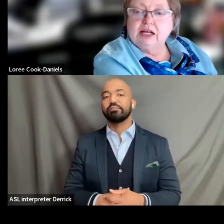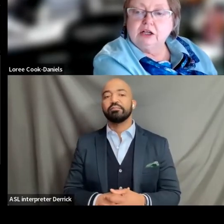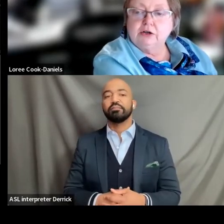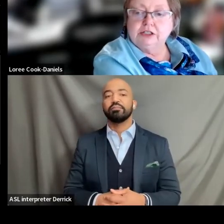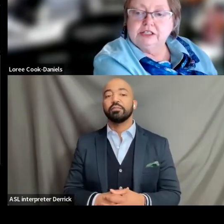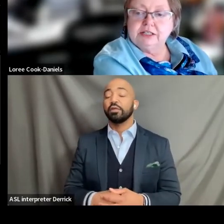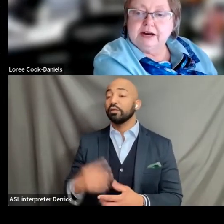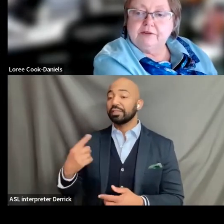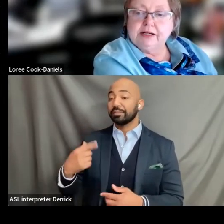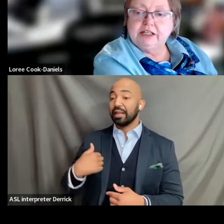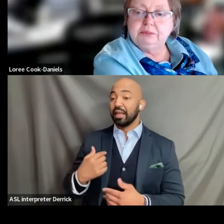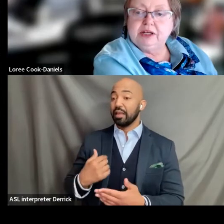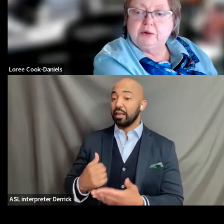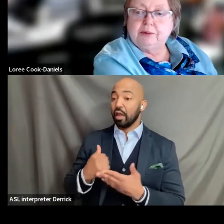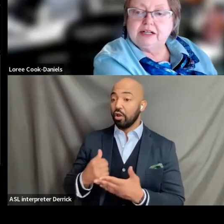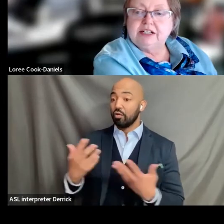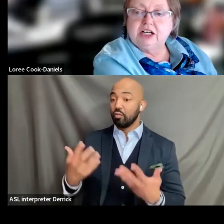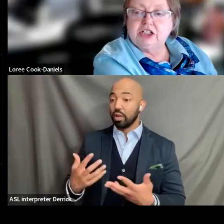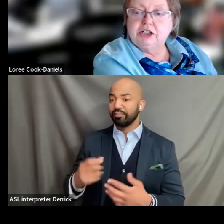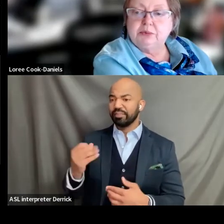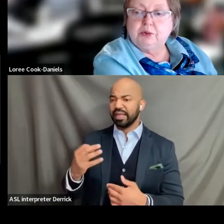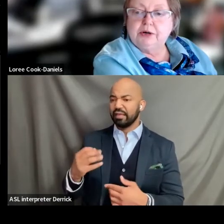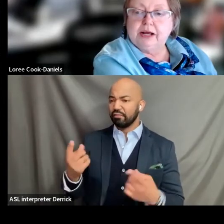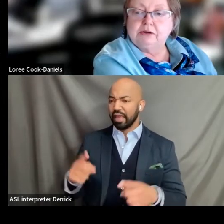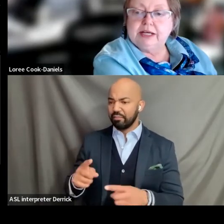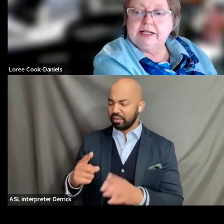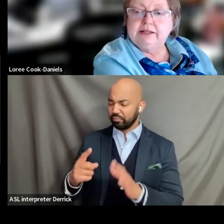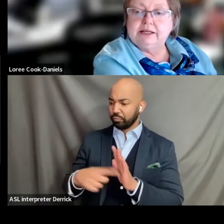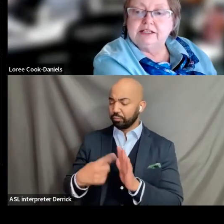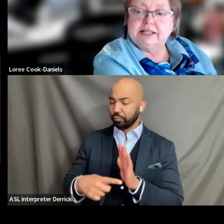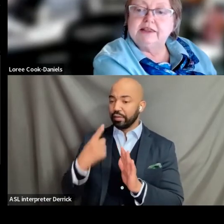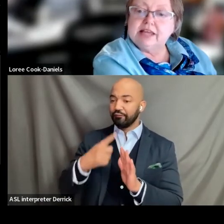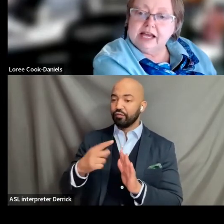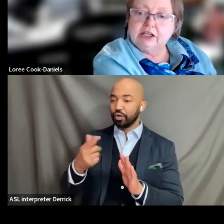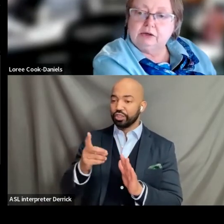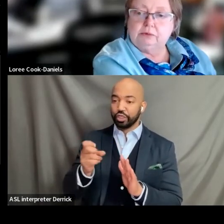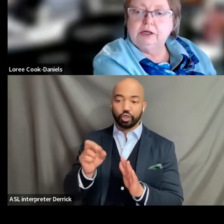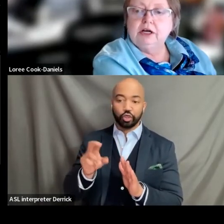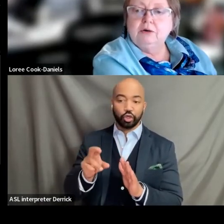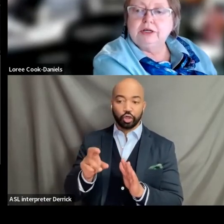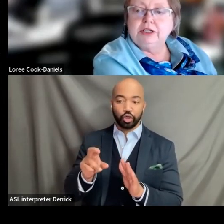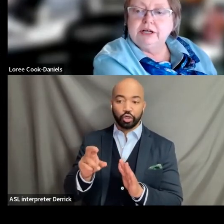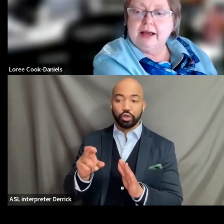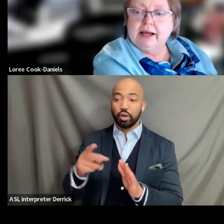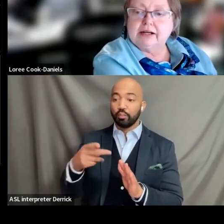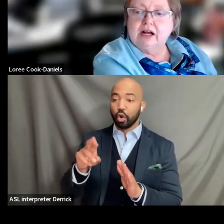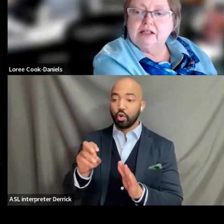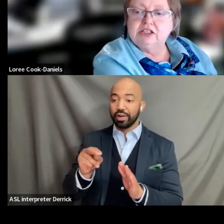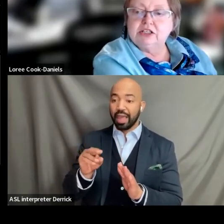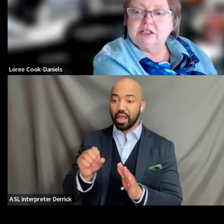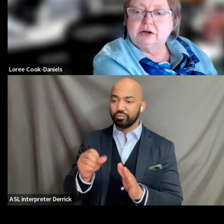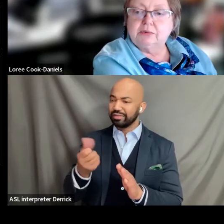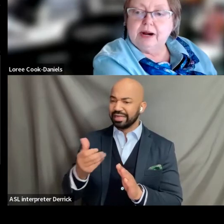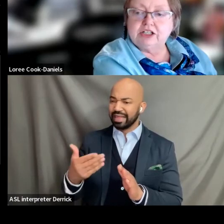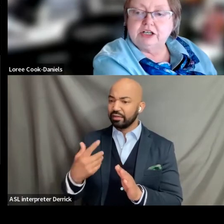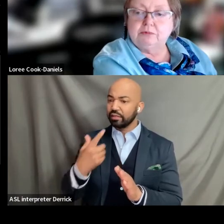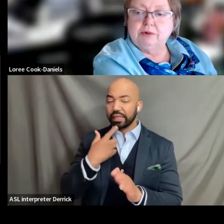Something helpful I learned is that if I need to be corrected on gender pronouns, anything, say thank you. Which in that acknowledges the correction